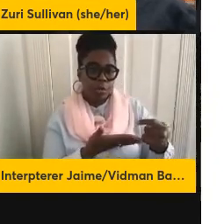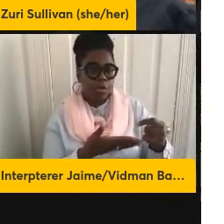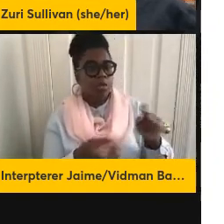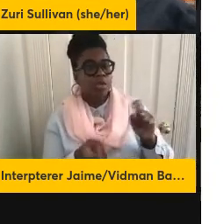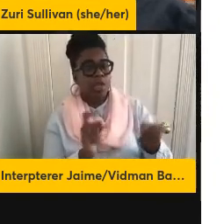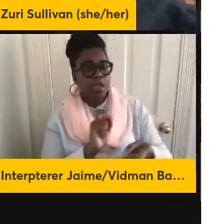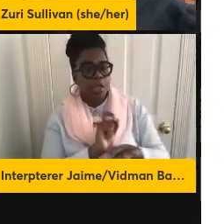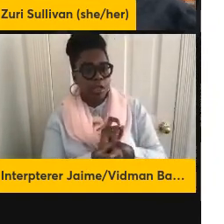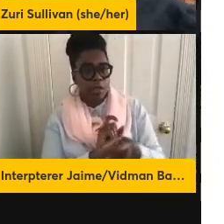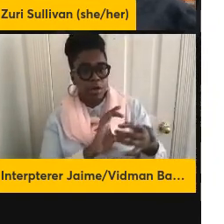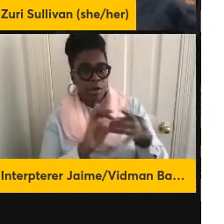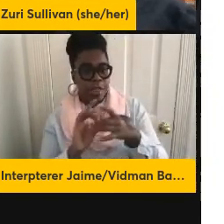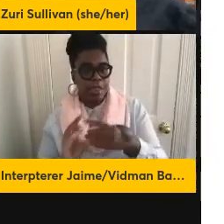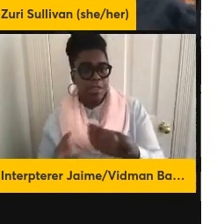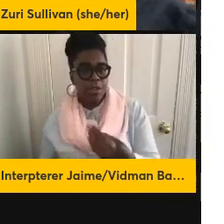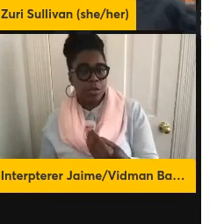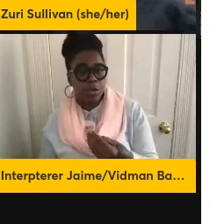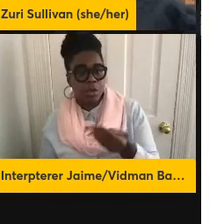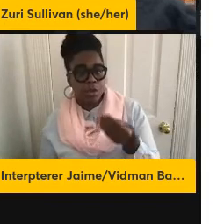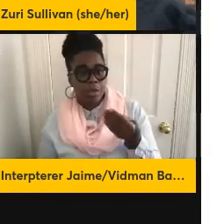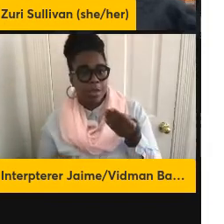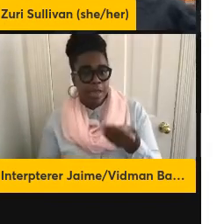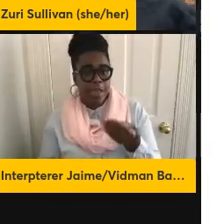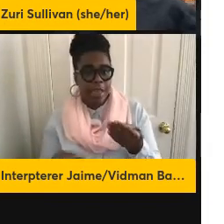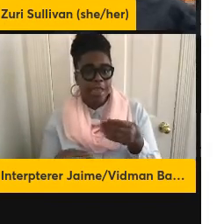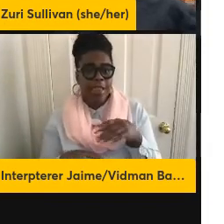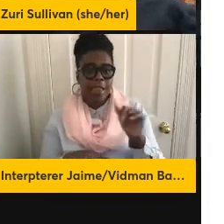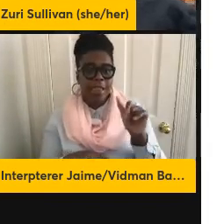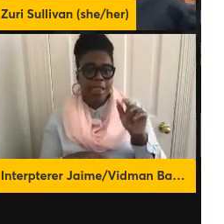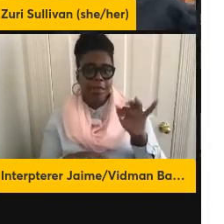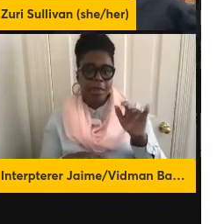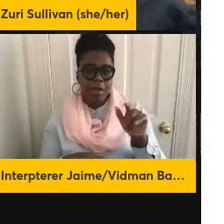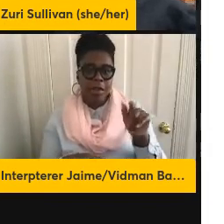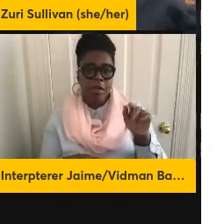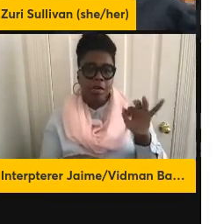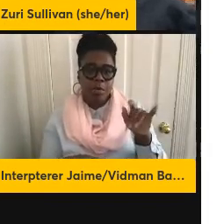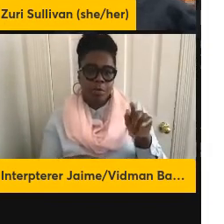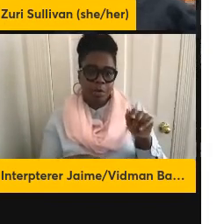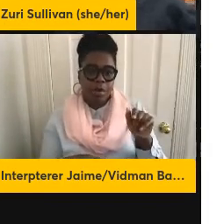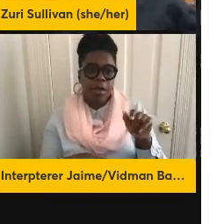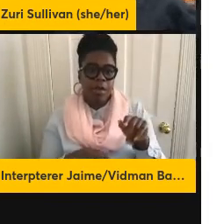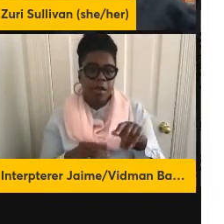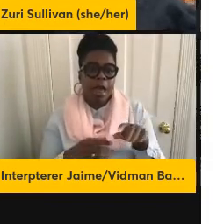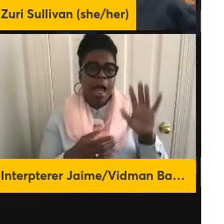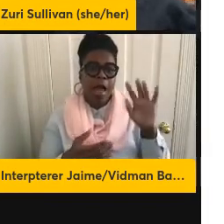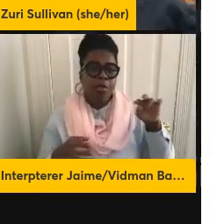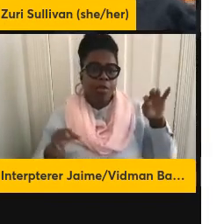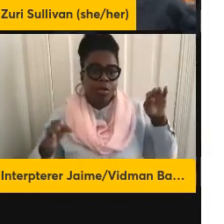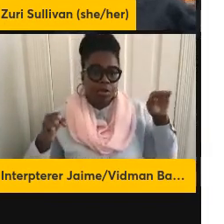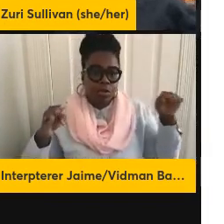is particularly true in the lamina propria compartment. And I want to zoom in on one of the interesting results that came out